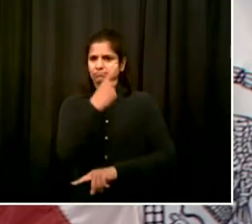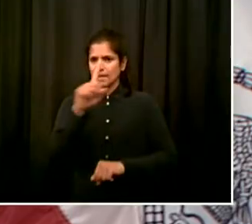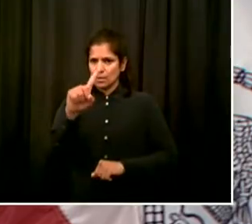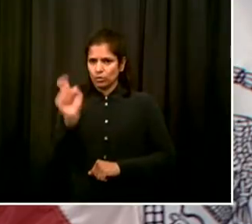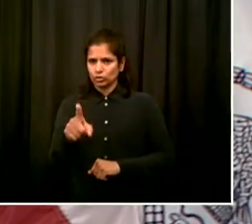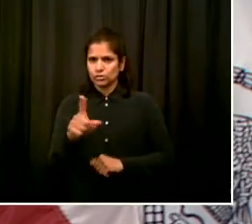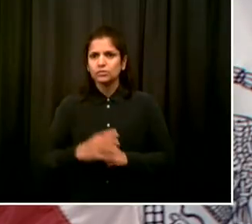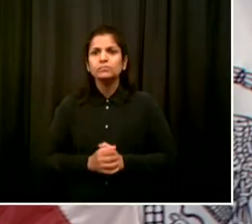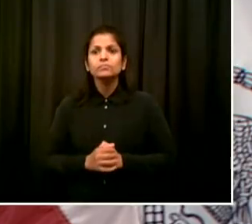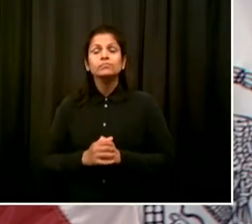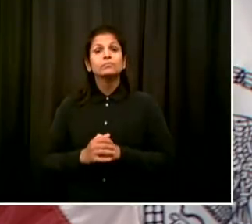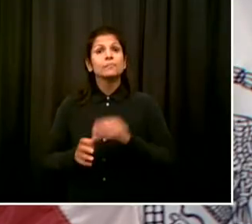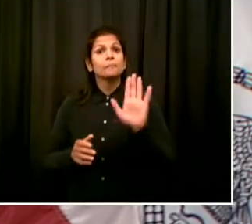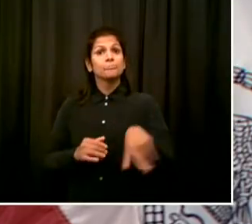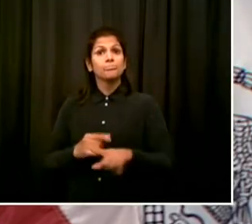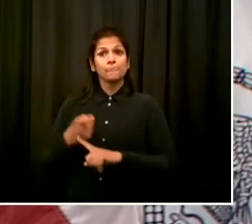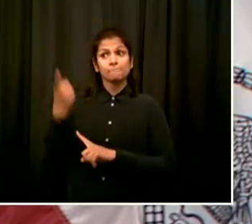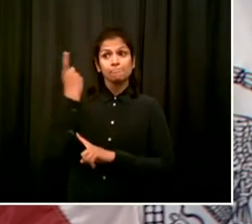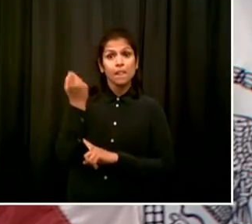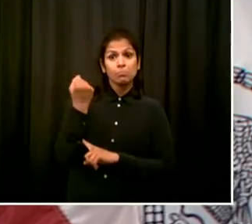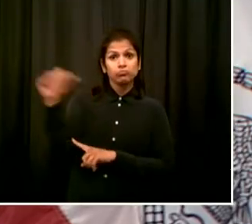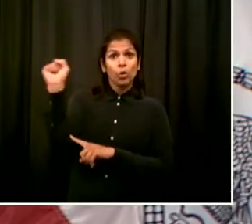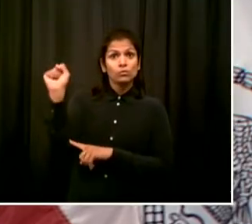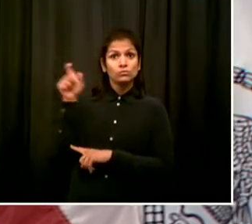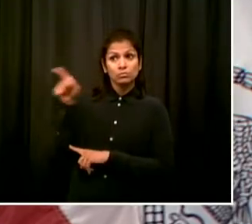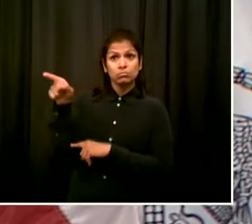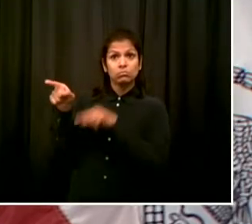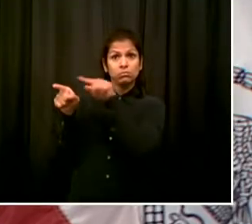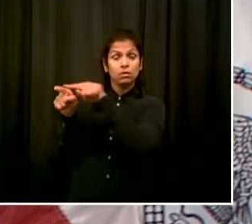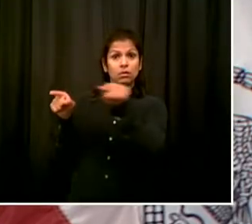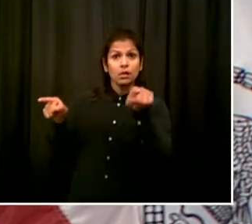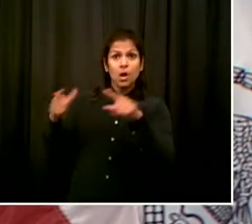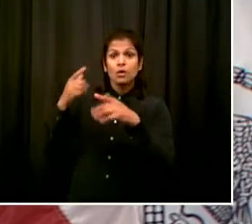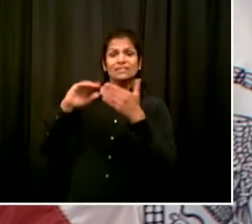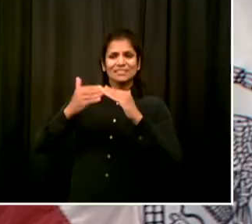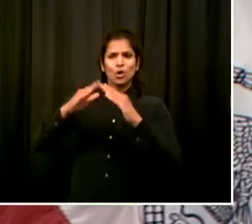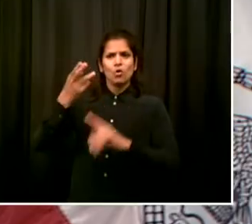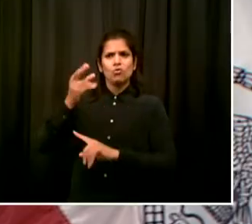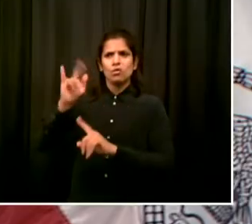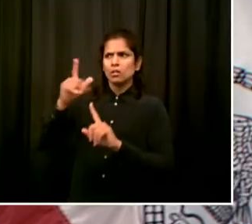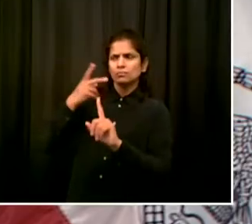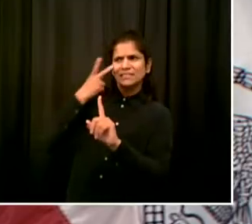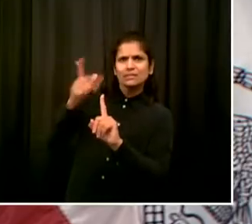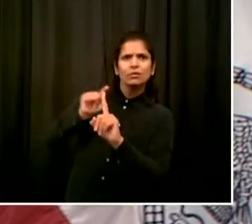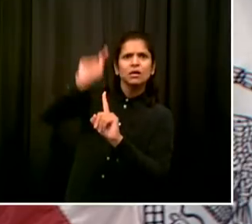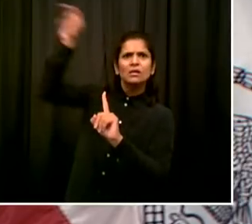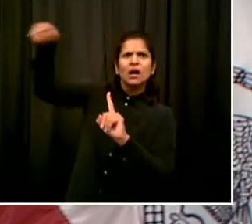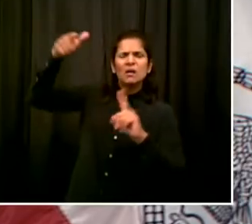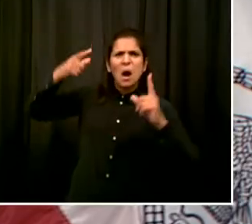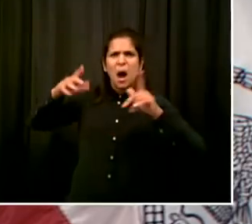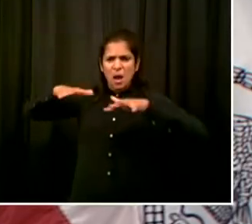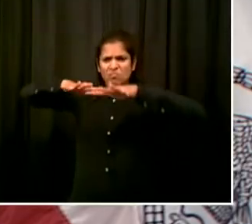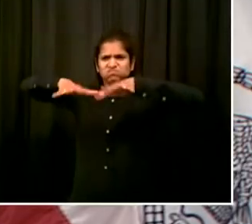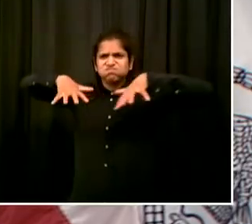DIFFERENT TOPIC HERE, OUTSIDE OF